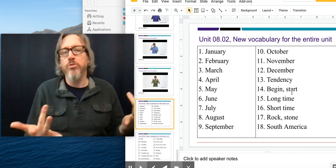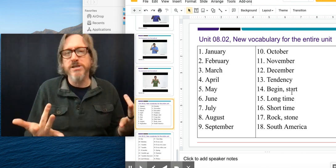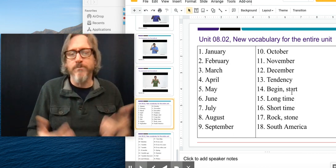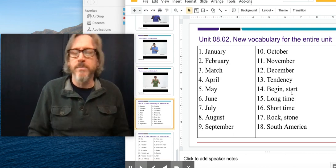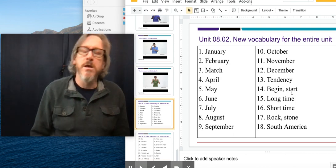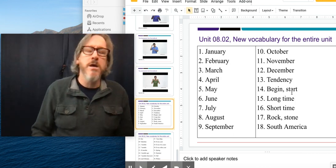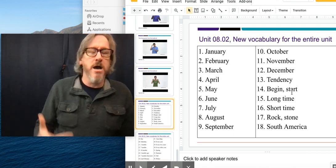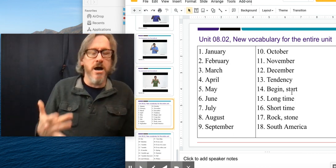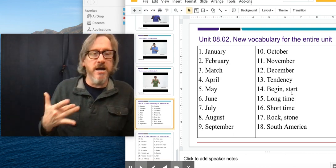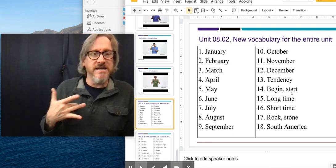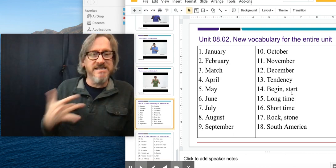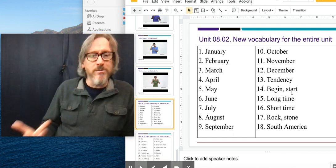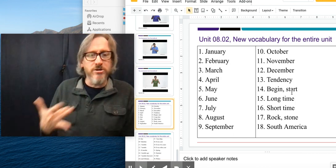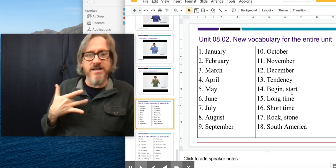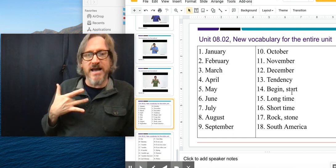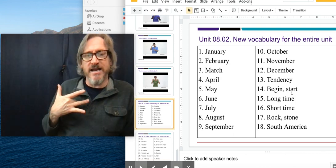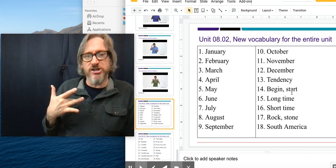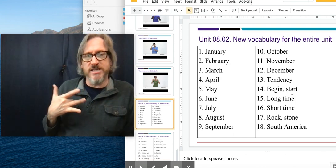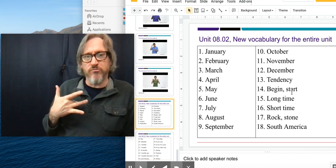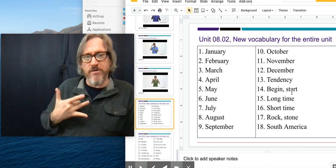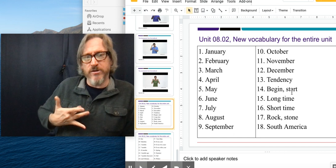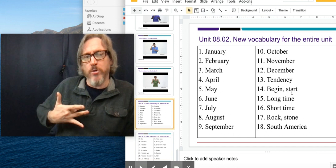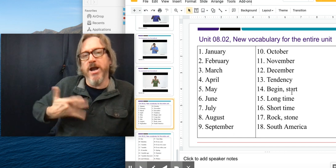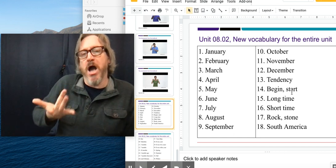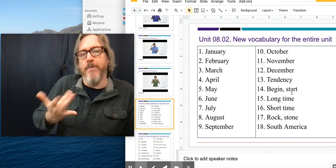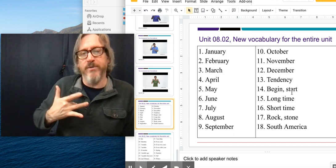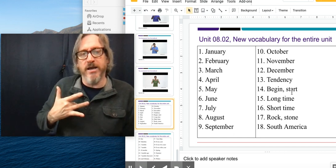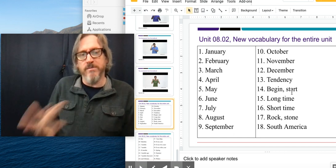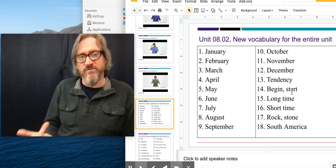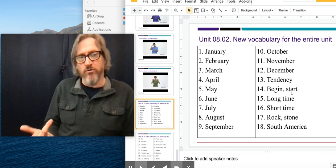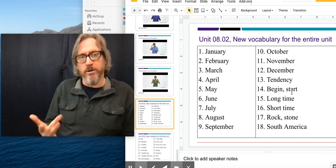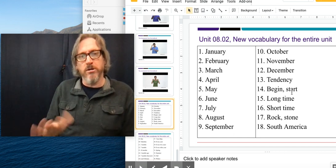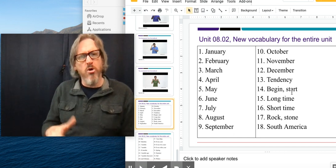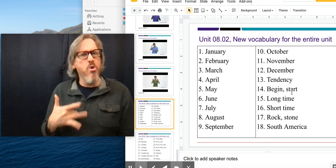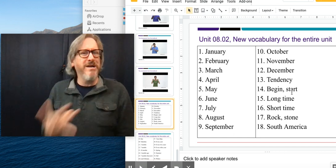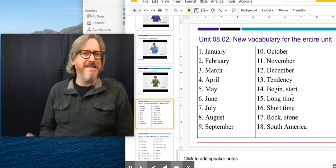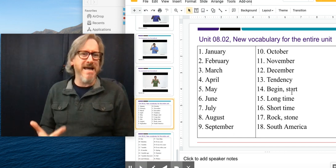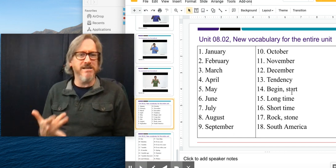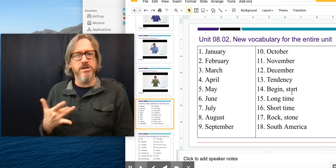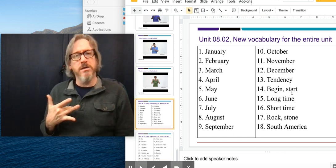what's up uh it's similar to that it just rather than going up it comes forward tens